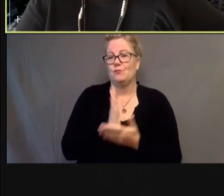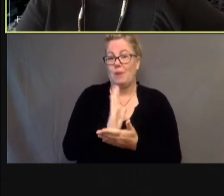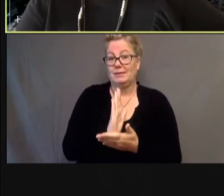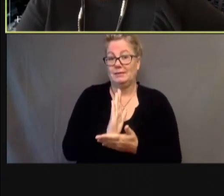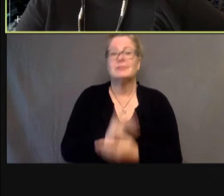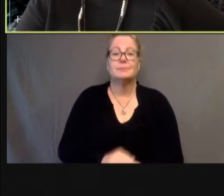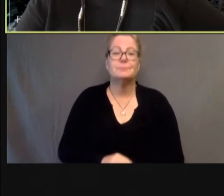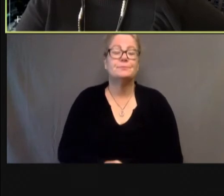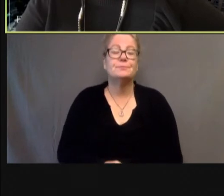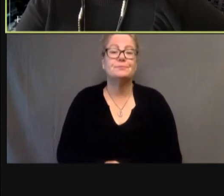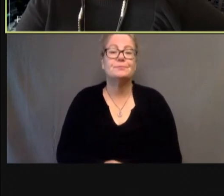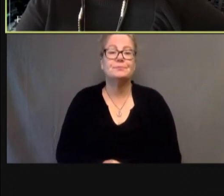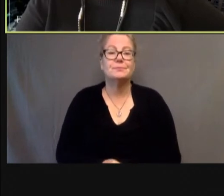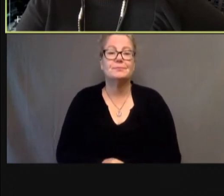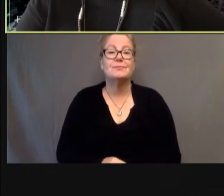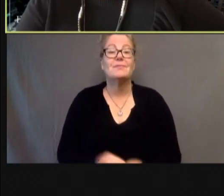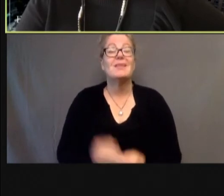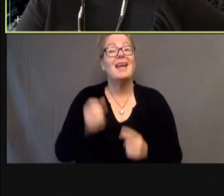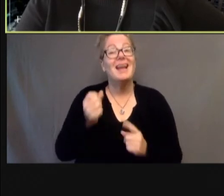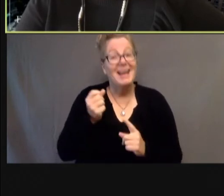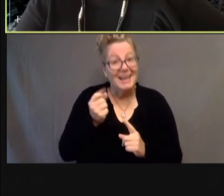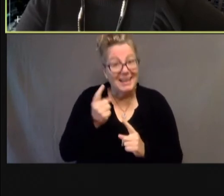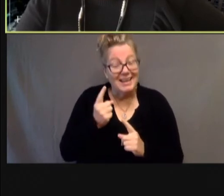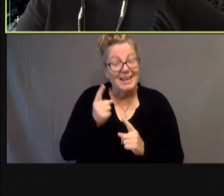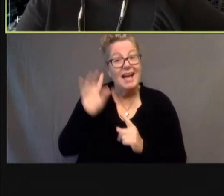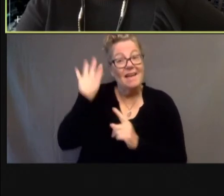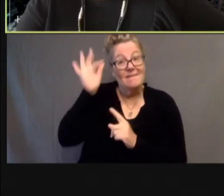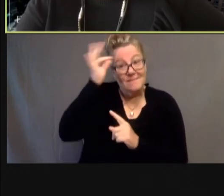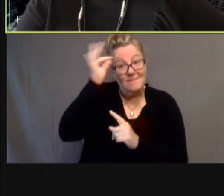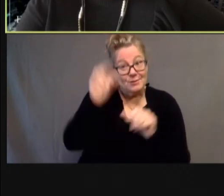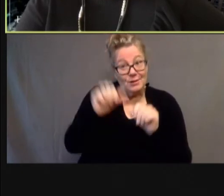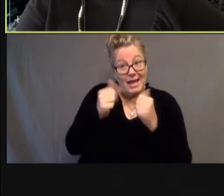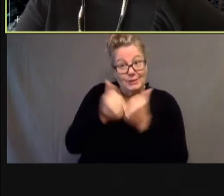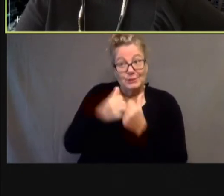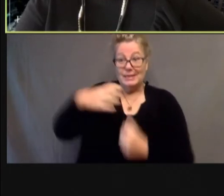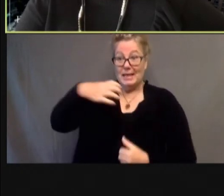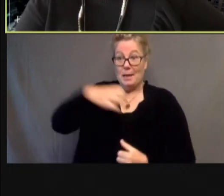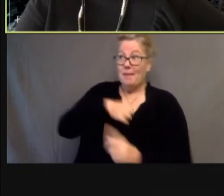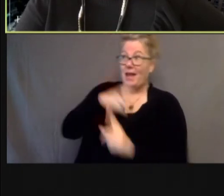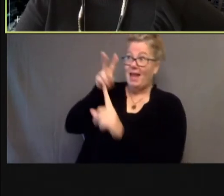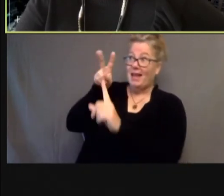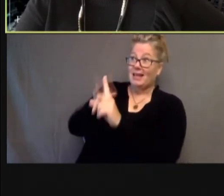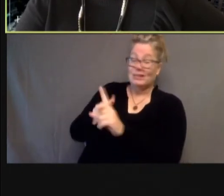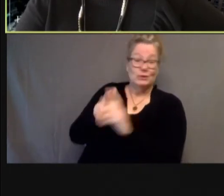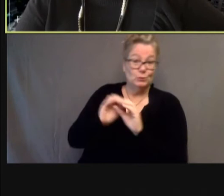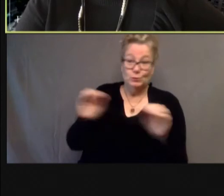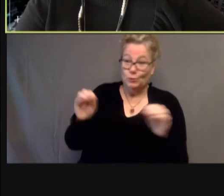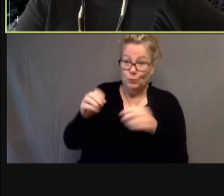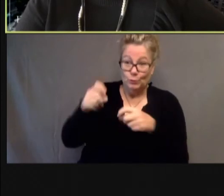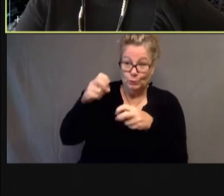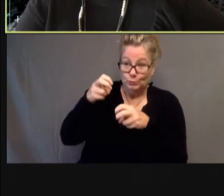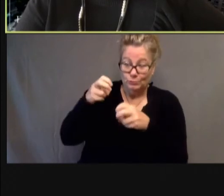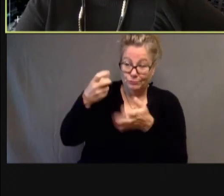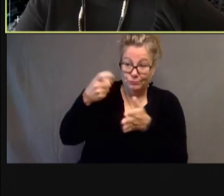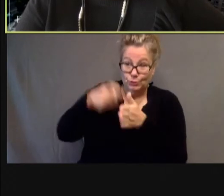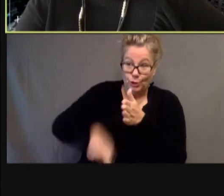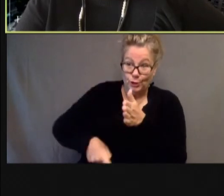federal agency complaints are free, they take quite a bit of time. So it's not a great option